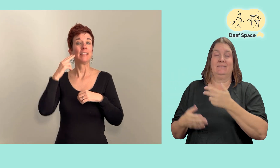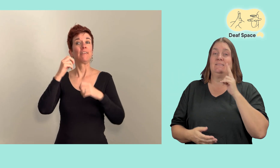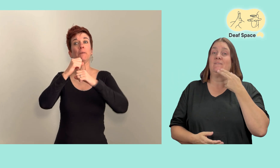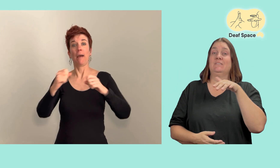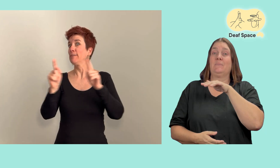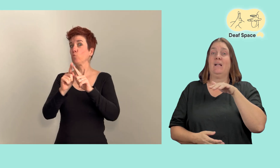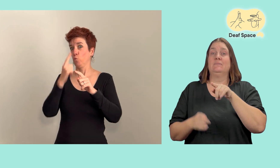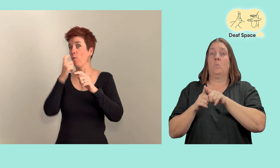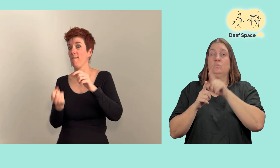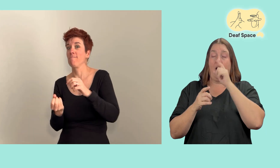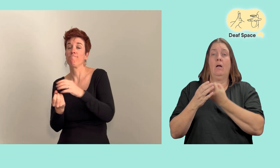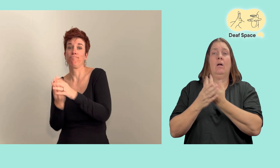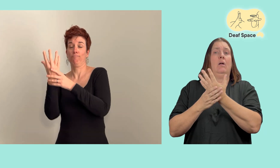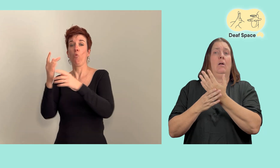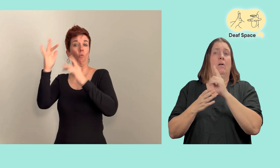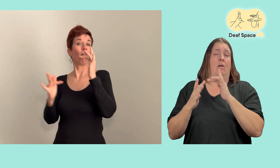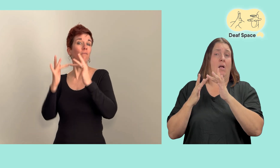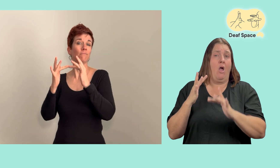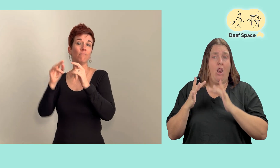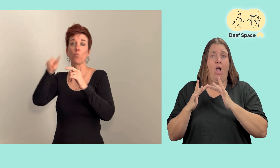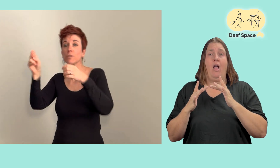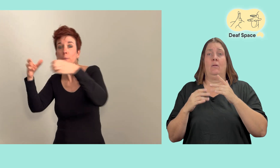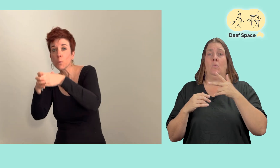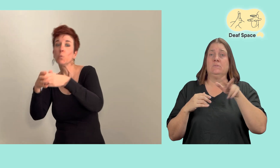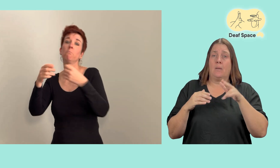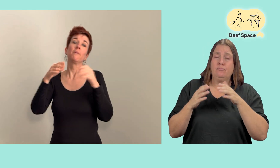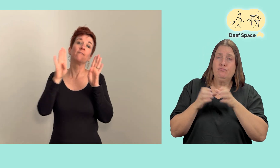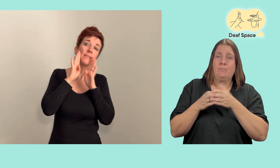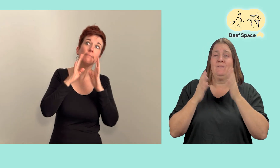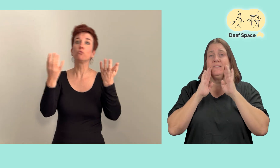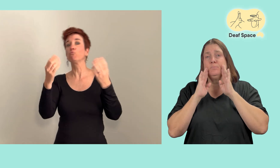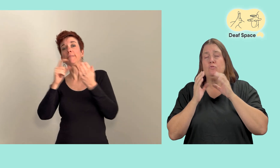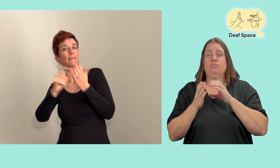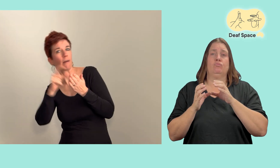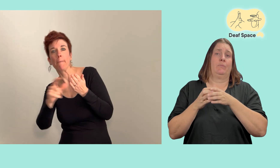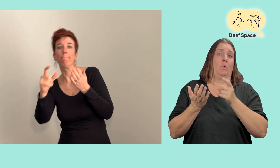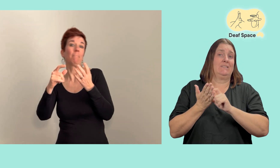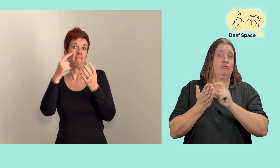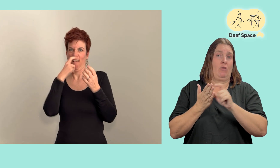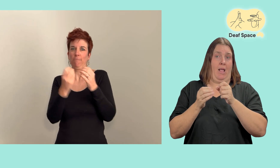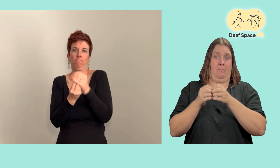Deaf spaces can also emerge in online places including WhatsApp groups, Facebook groups or Instagram.